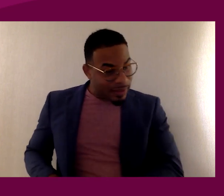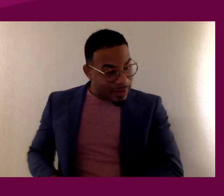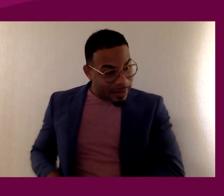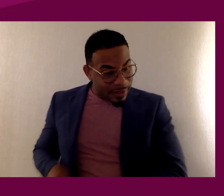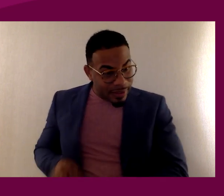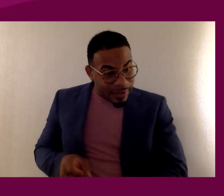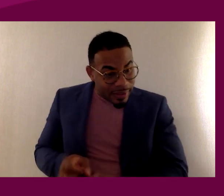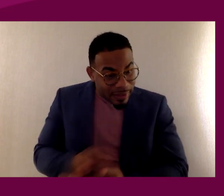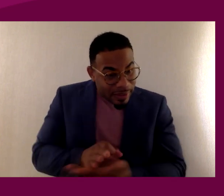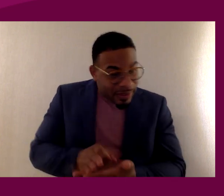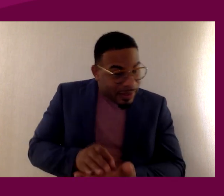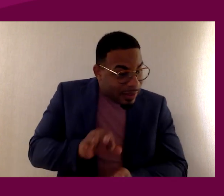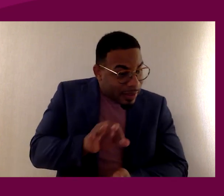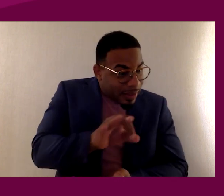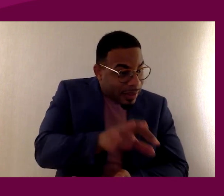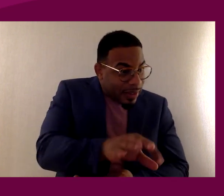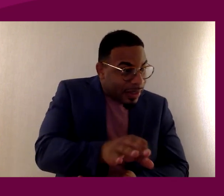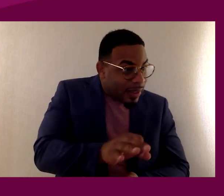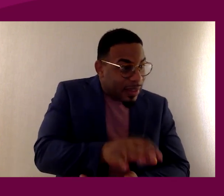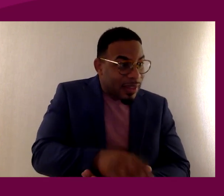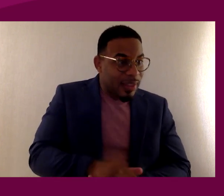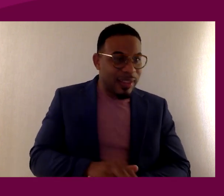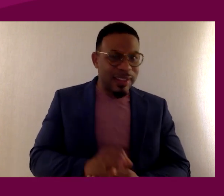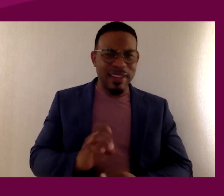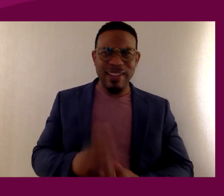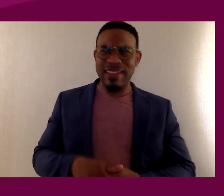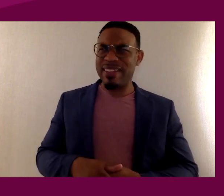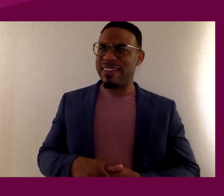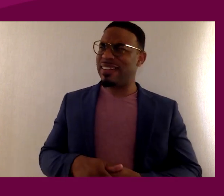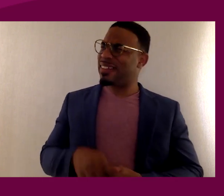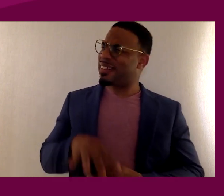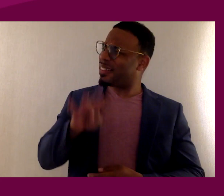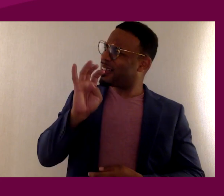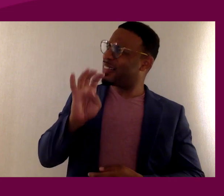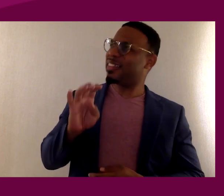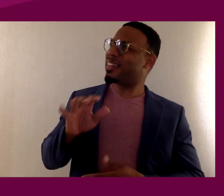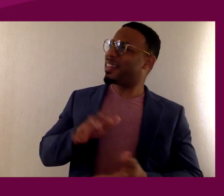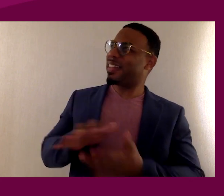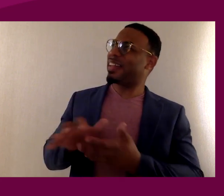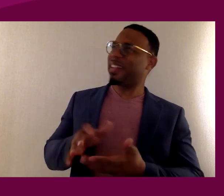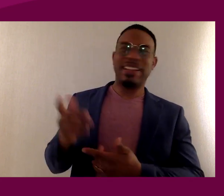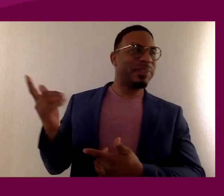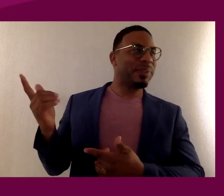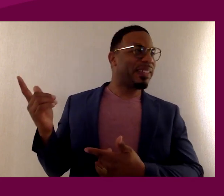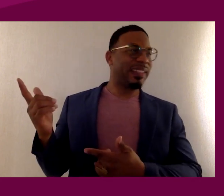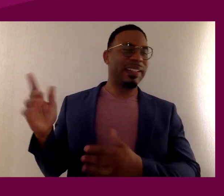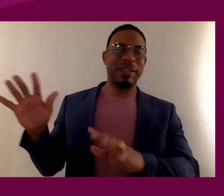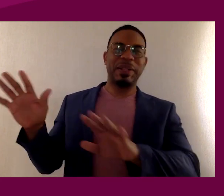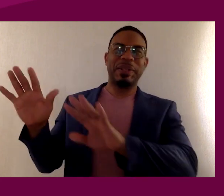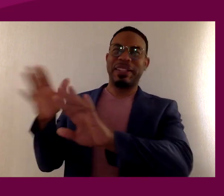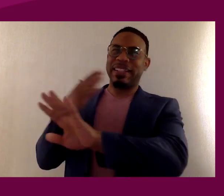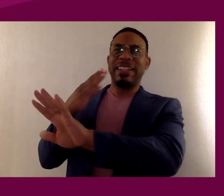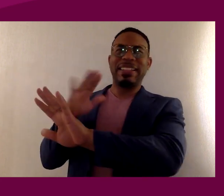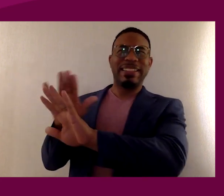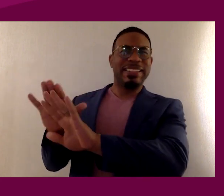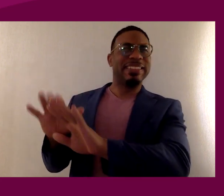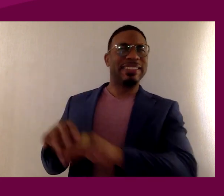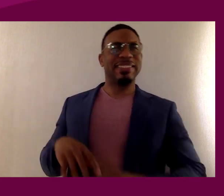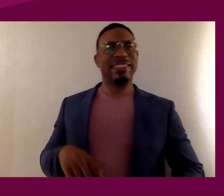They reach out with some coins, they want to give Ed money. And he would laugh and say,